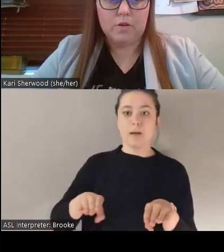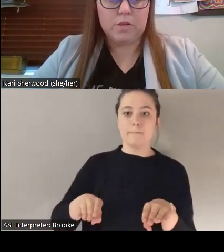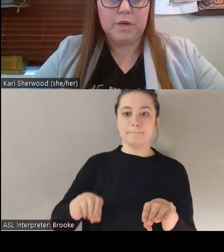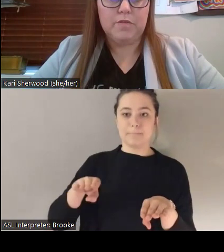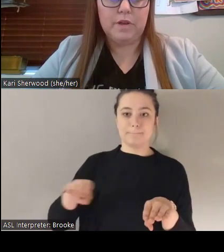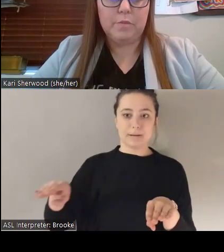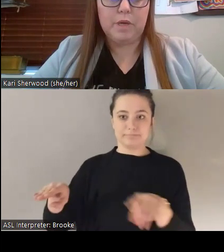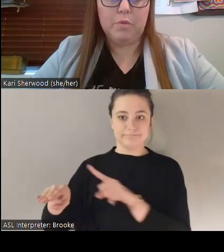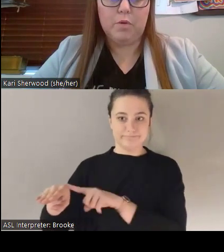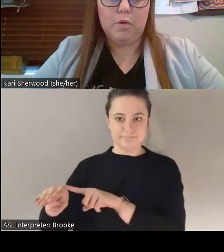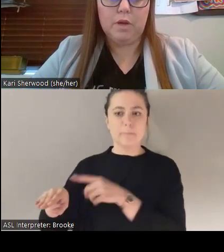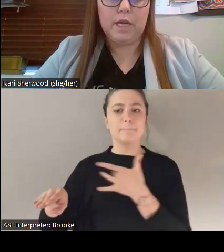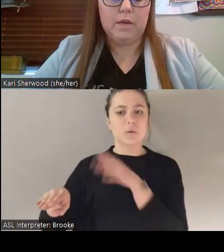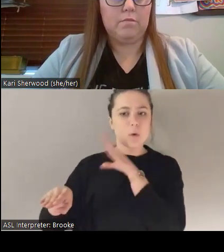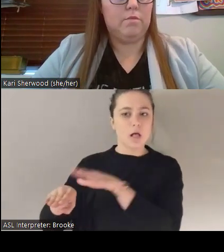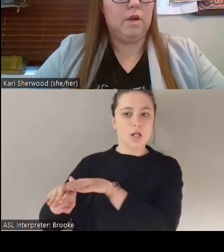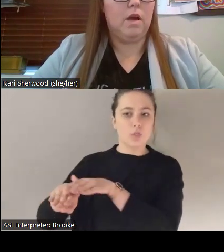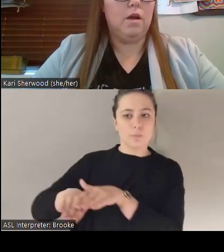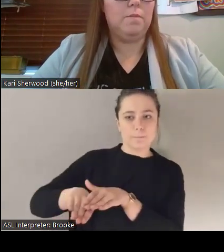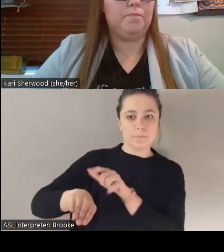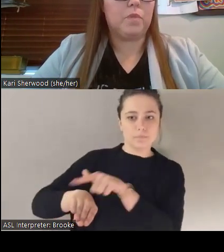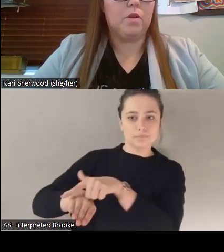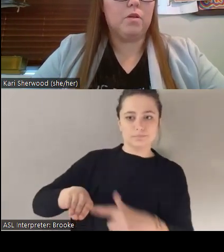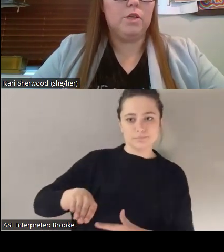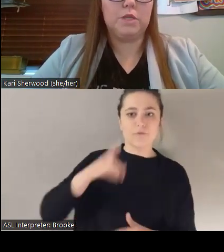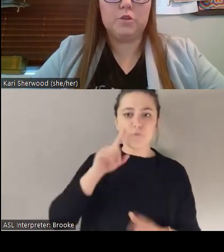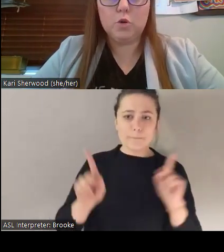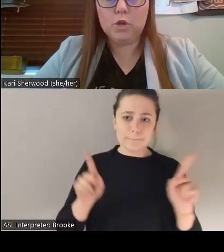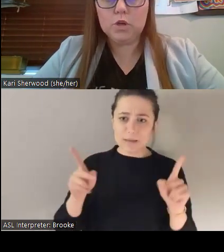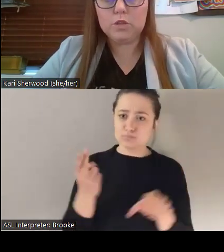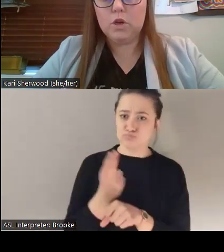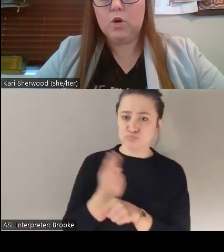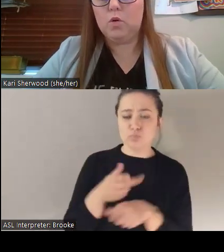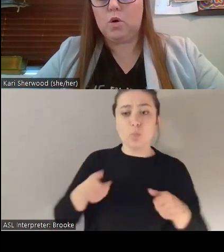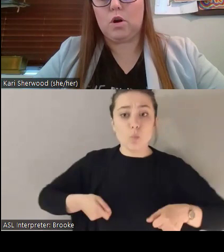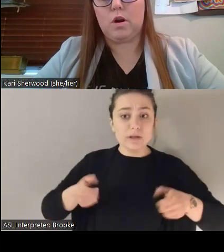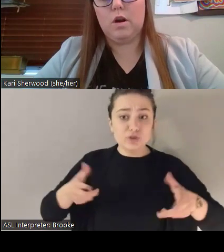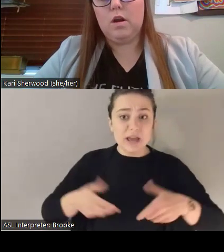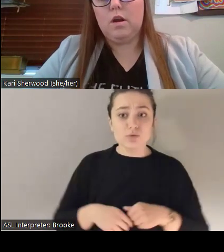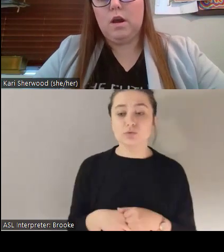also benefit people using strollers or riding a